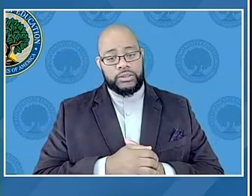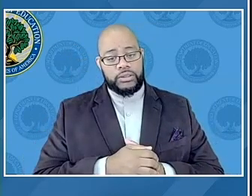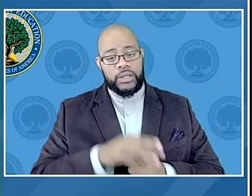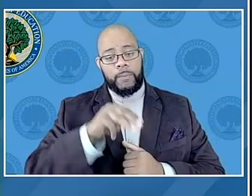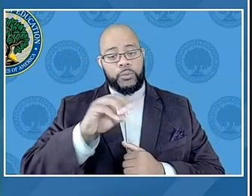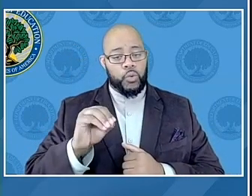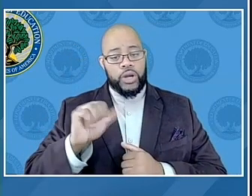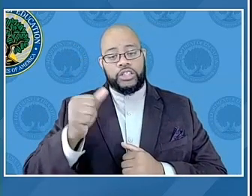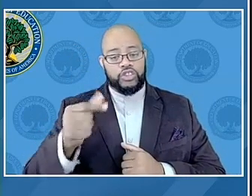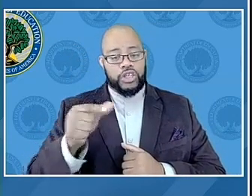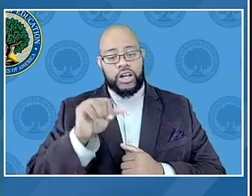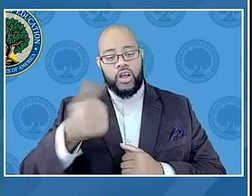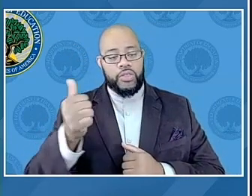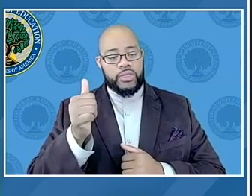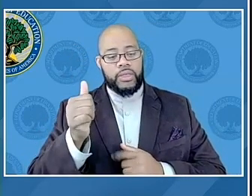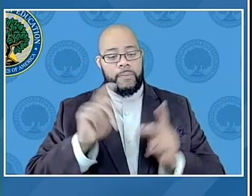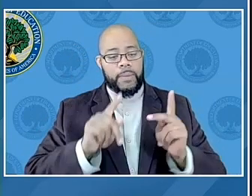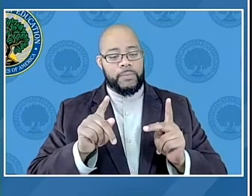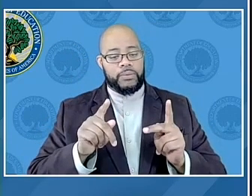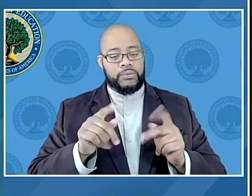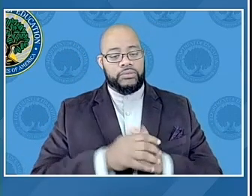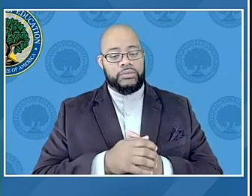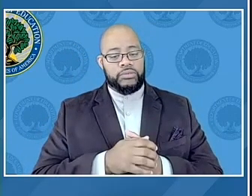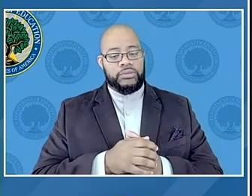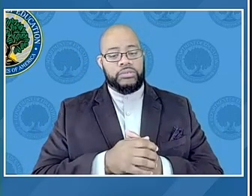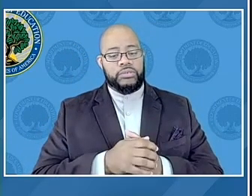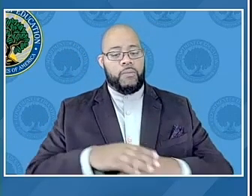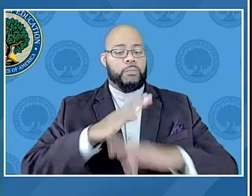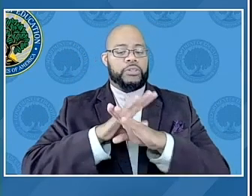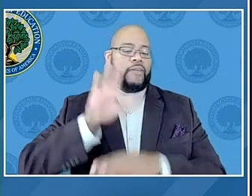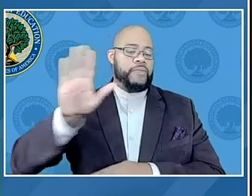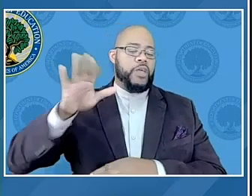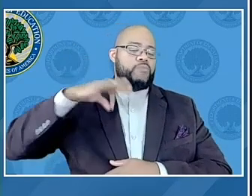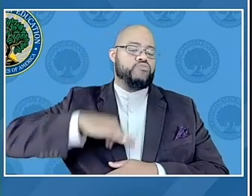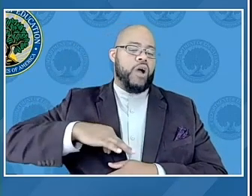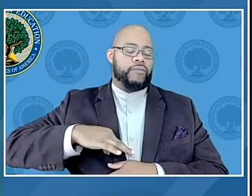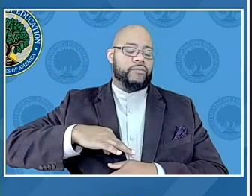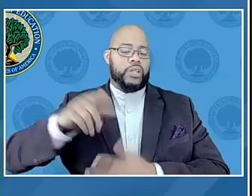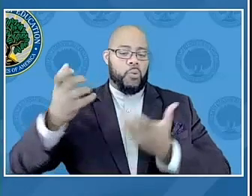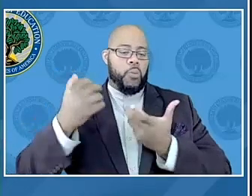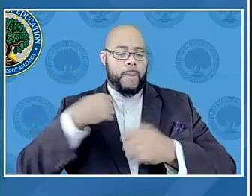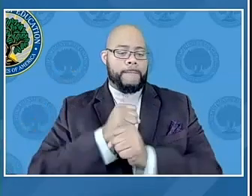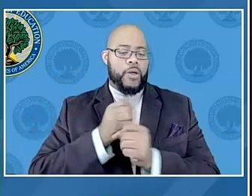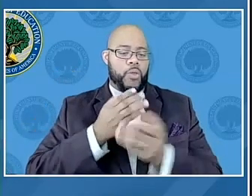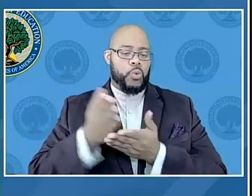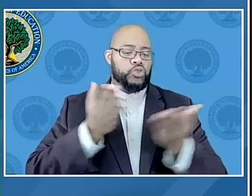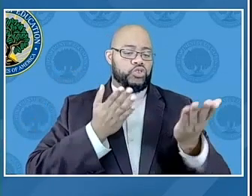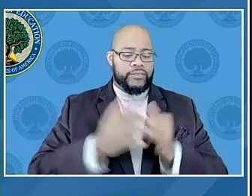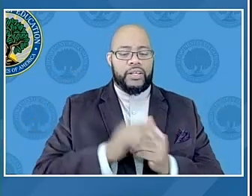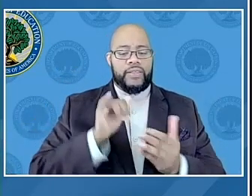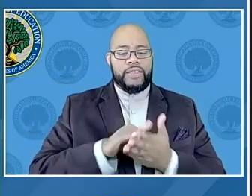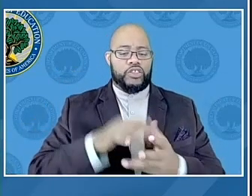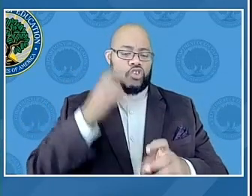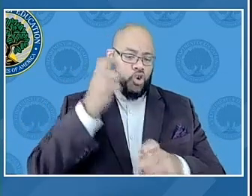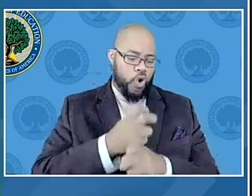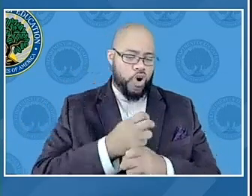other people that represent servicers protected their profits that they wanted to make through servicing, that's a hardship for borrowers because it's not